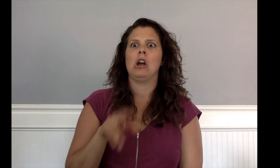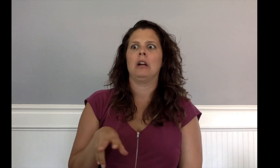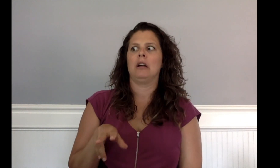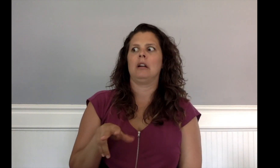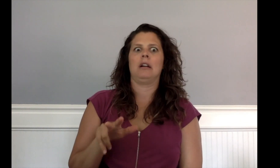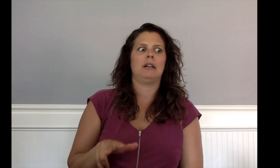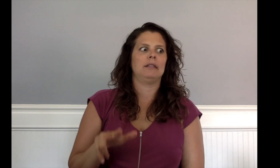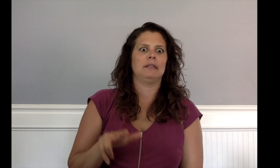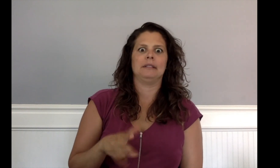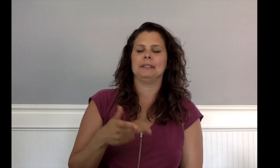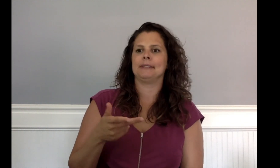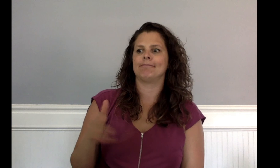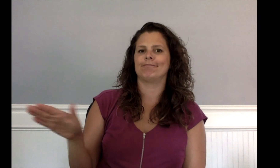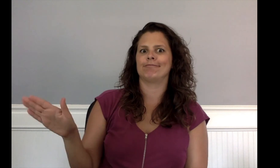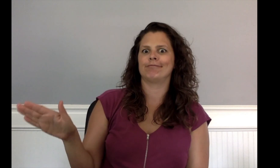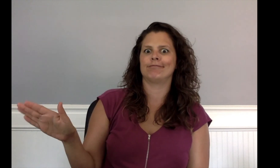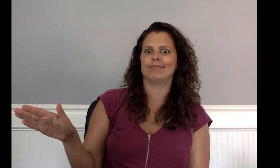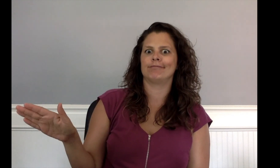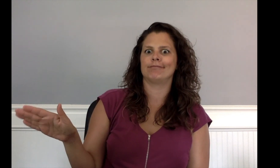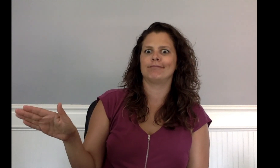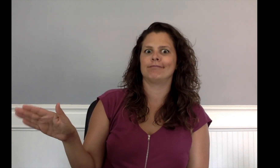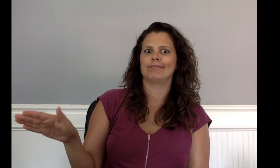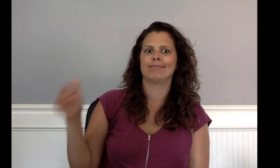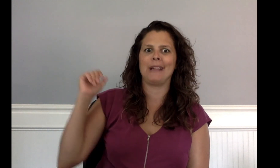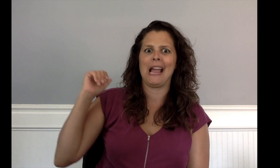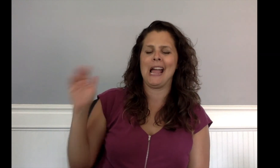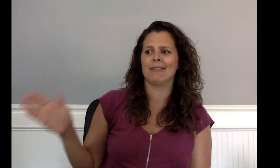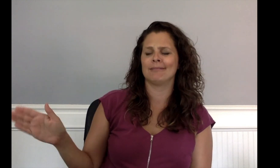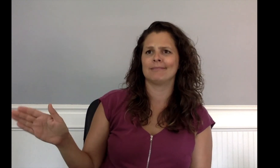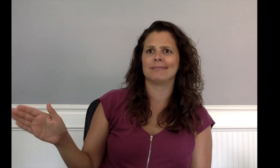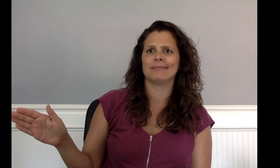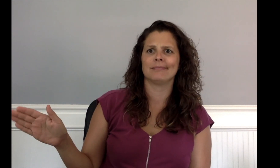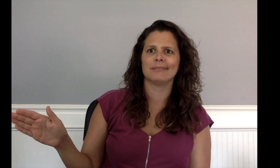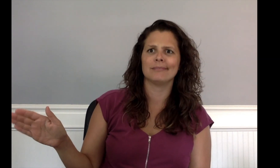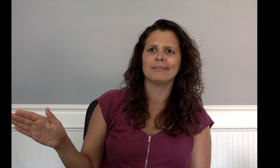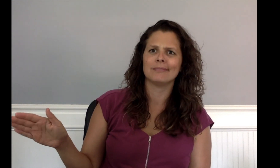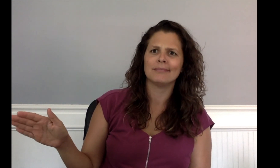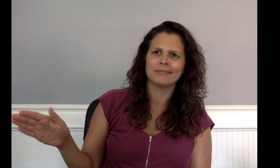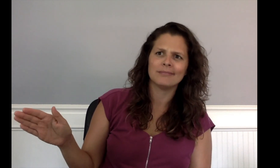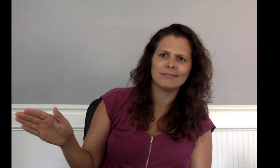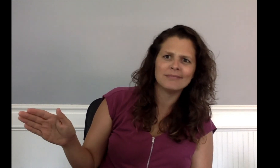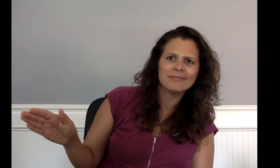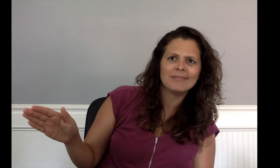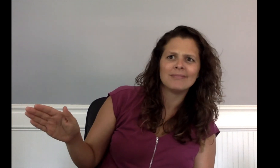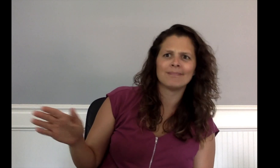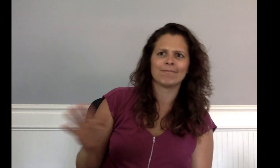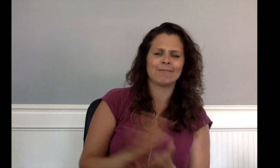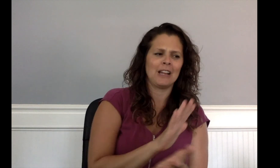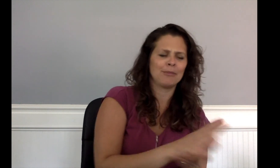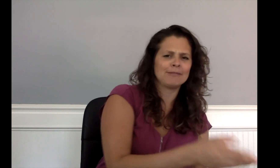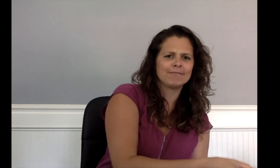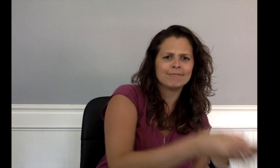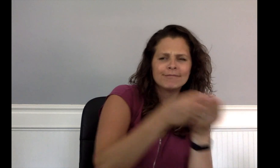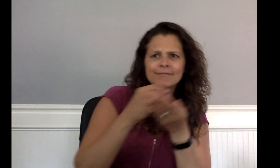face with her hands. Charlie awkwardly patted Frog on the back.